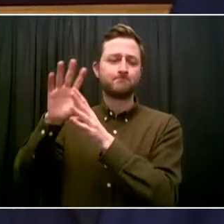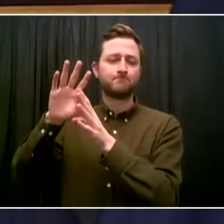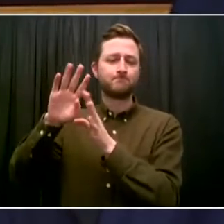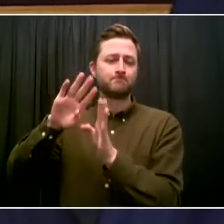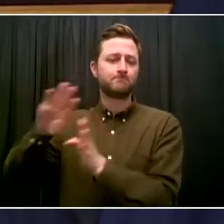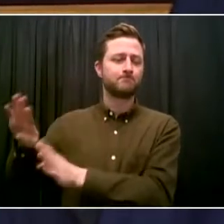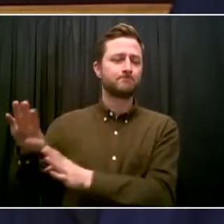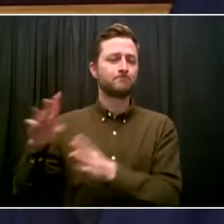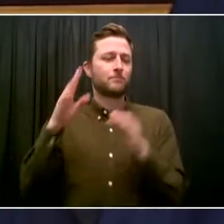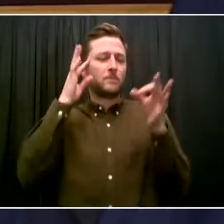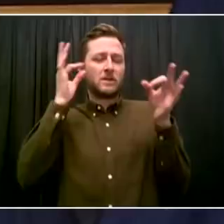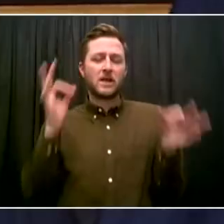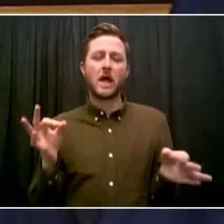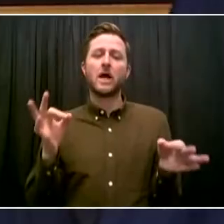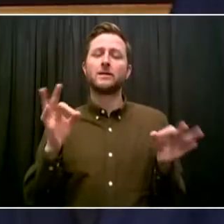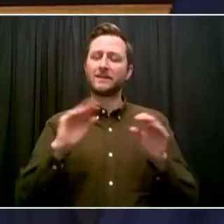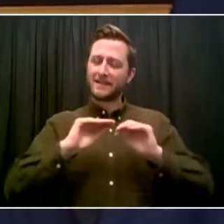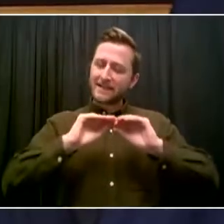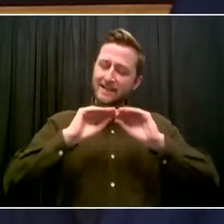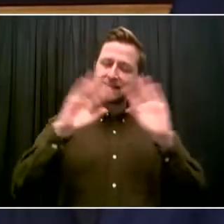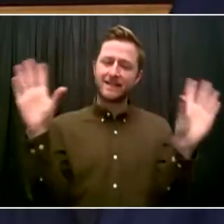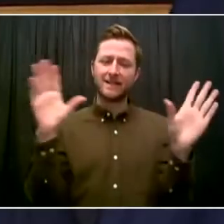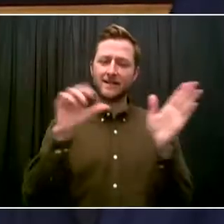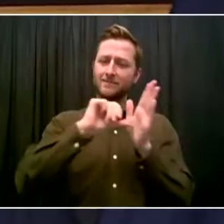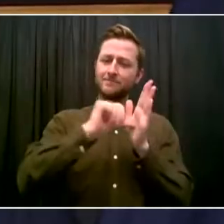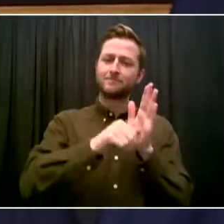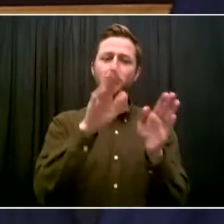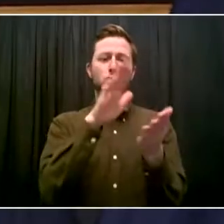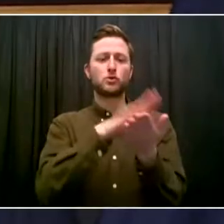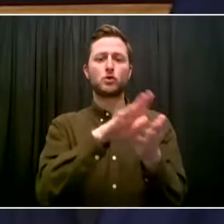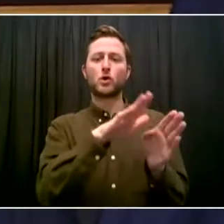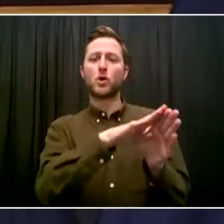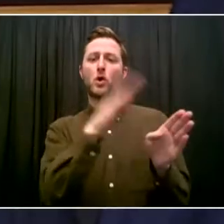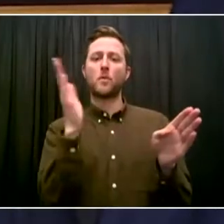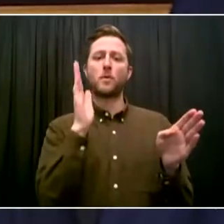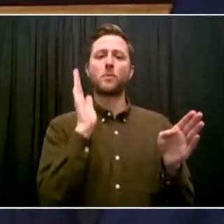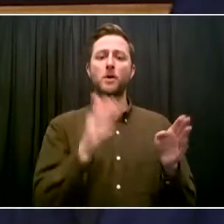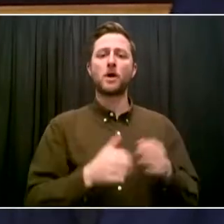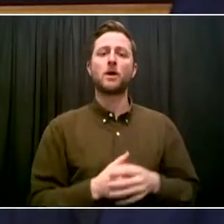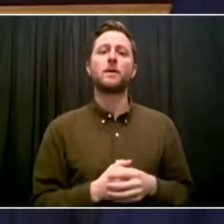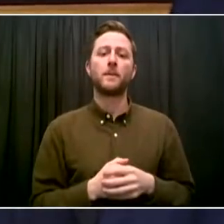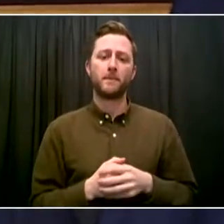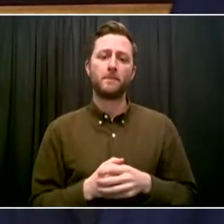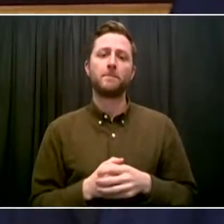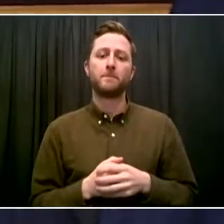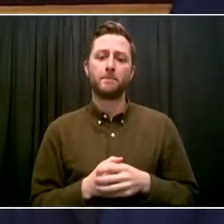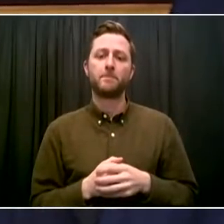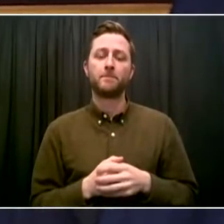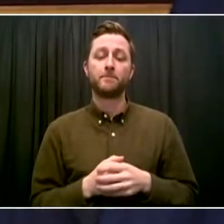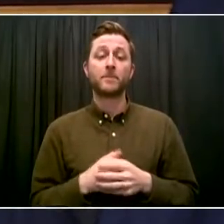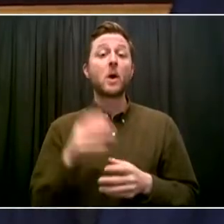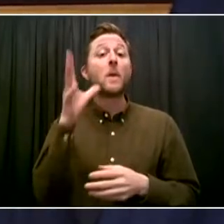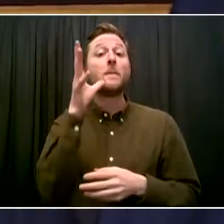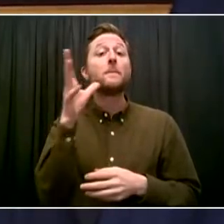IN OUR MESSAGE AND WE DID NOT GIVE PARENTS TE HUNRTCEAINTY